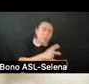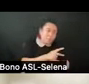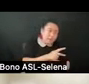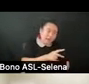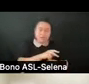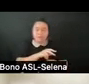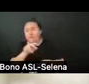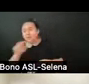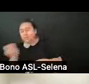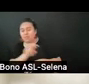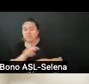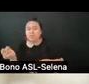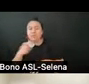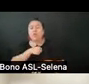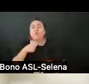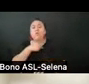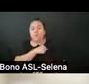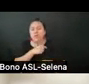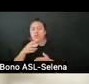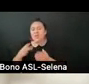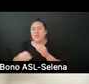But you cannot request finishing costs such as color and sound.